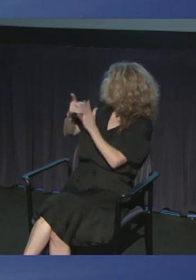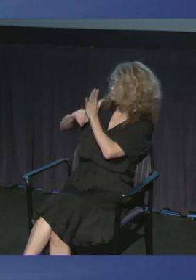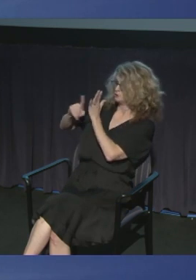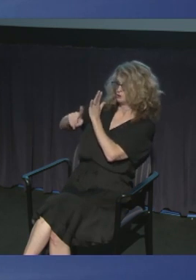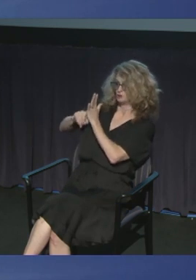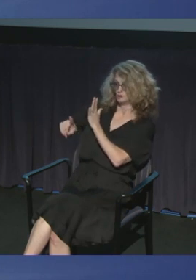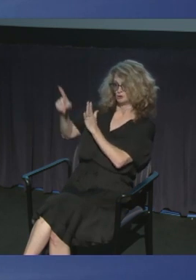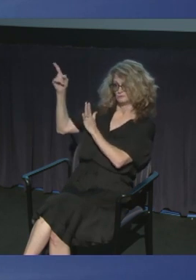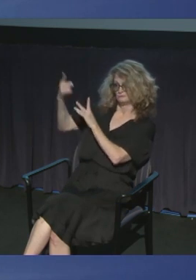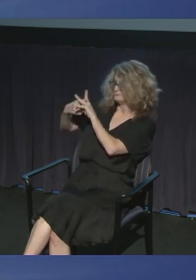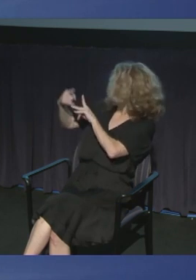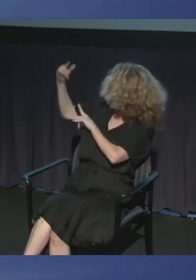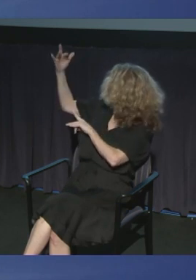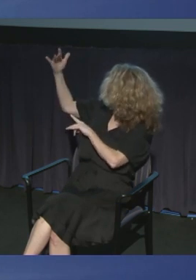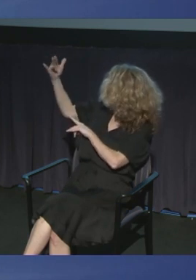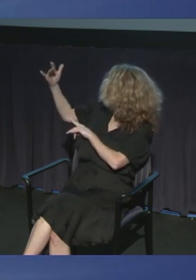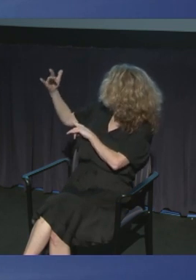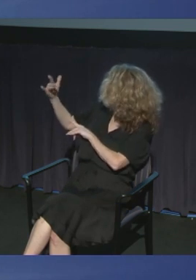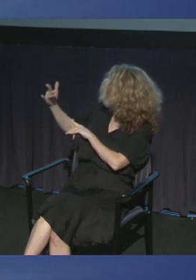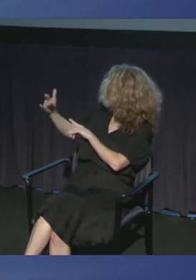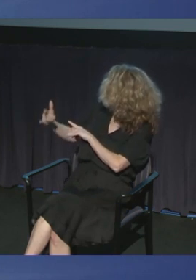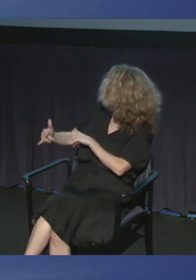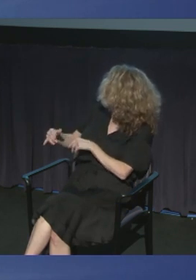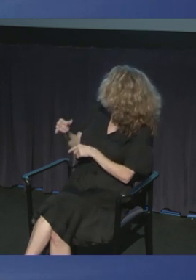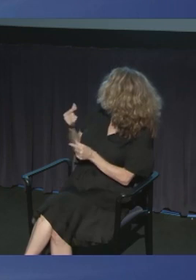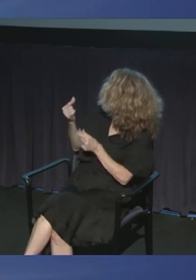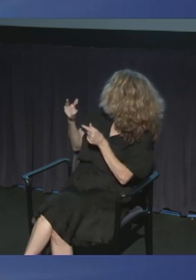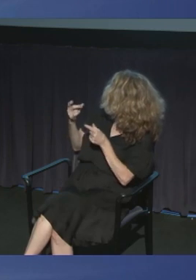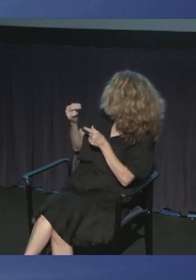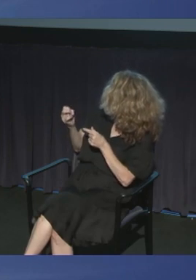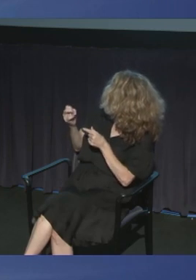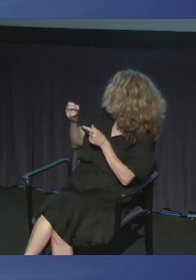WORK ON C AND B GENE RELATIONAL